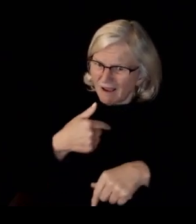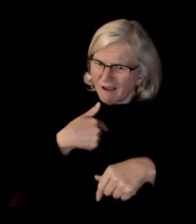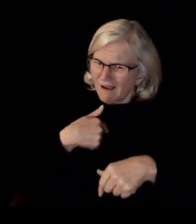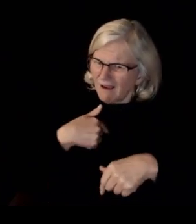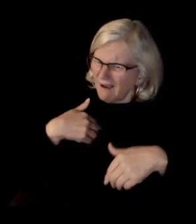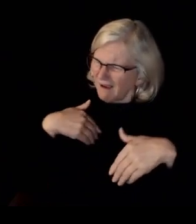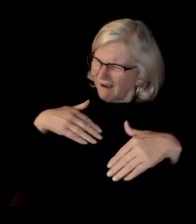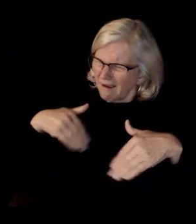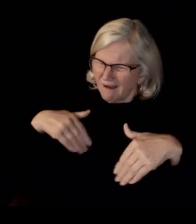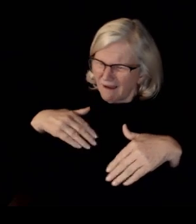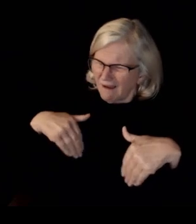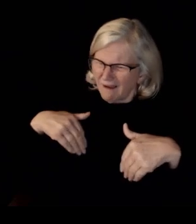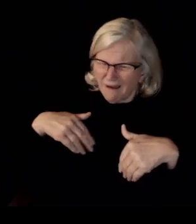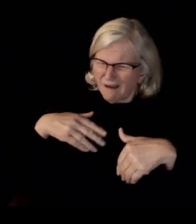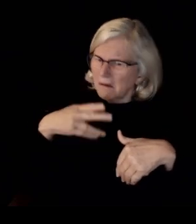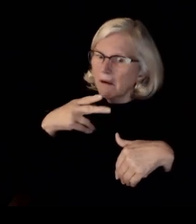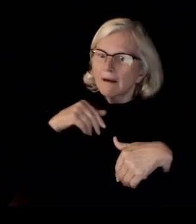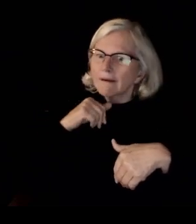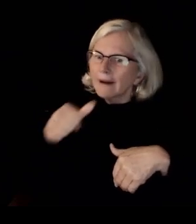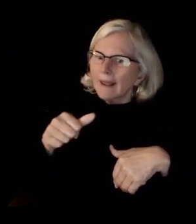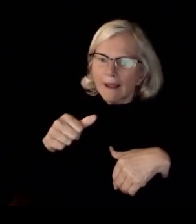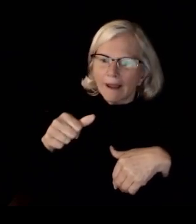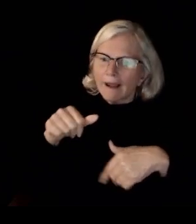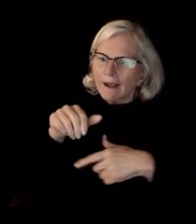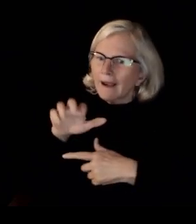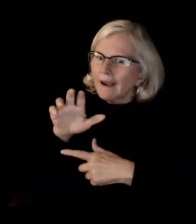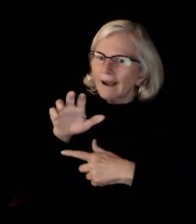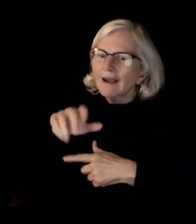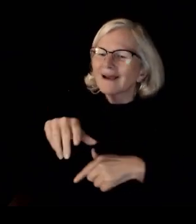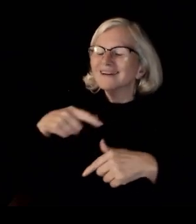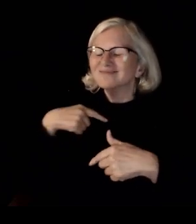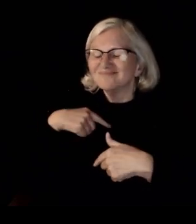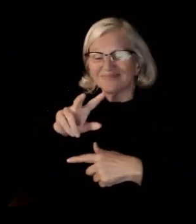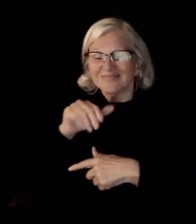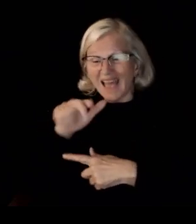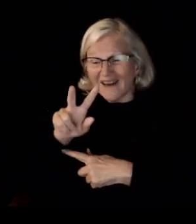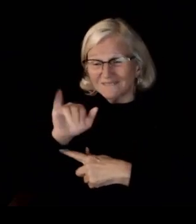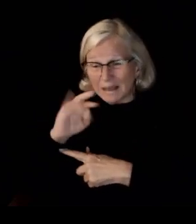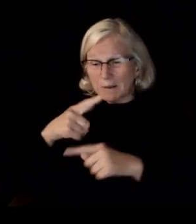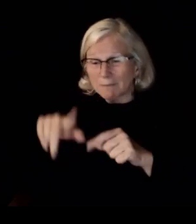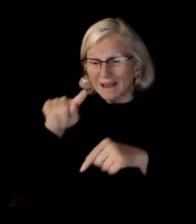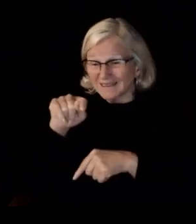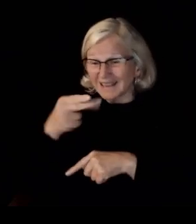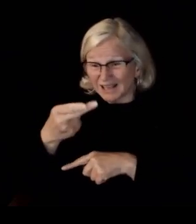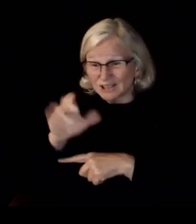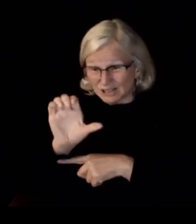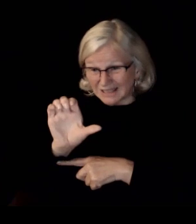vaping thc or tetrahydrocannabinol. The principal and most active ingredient marijuana some